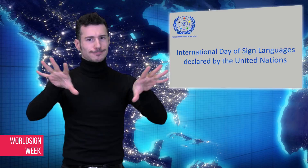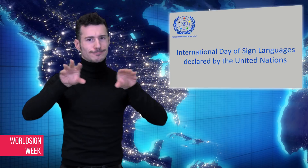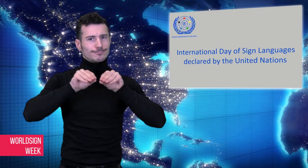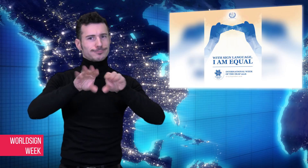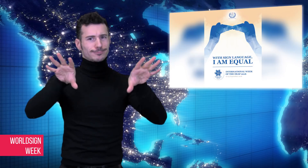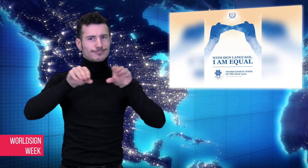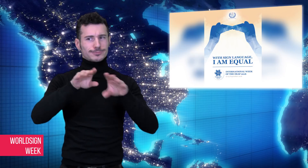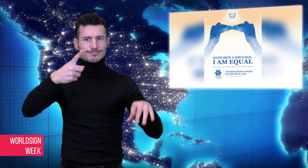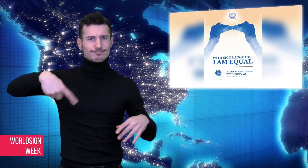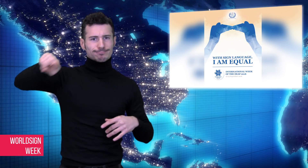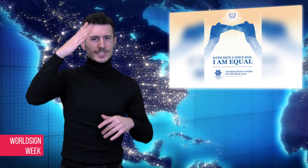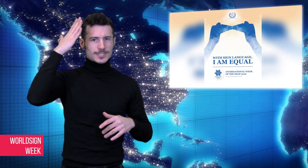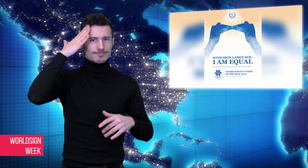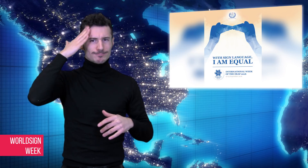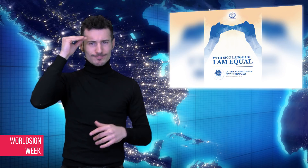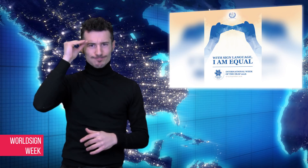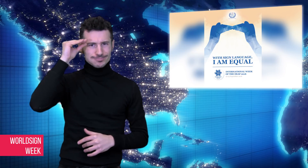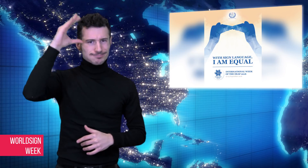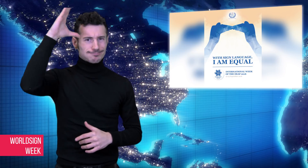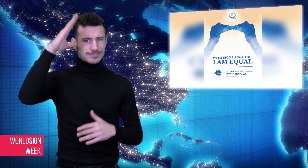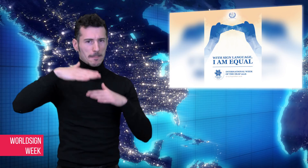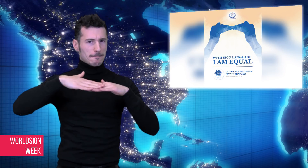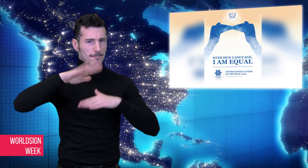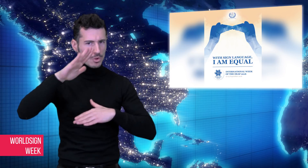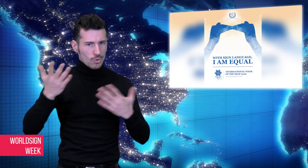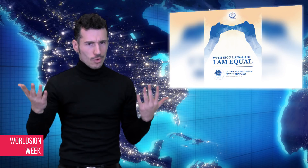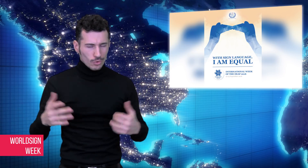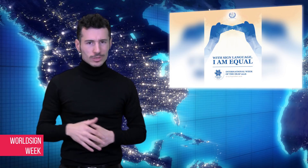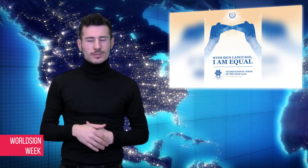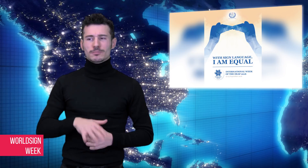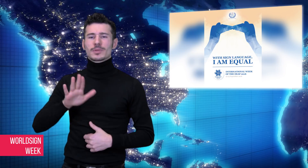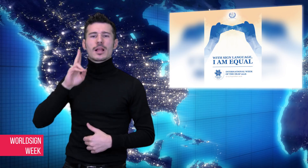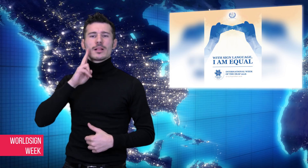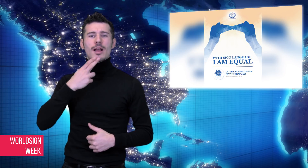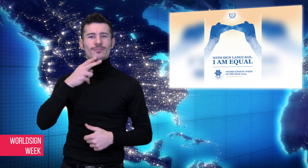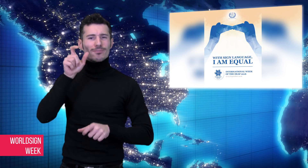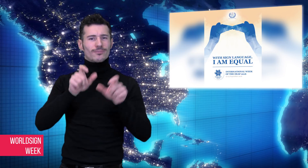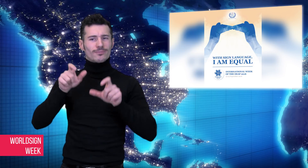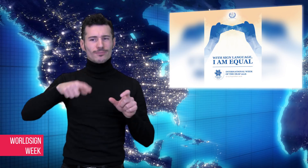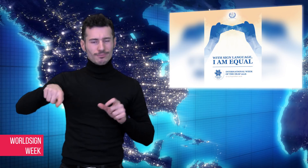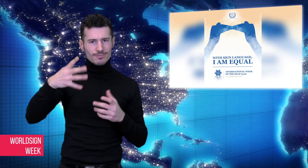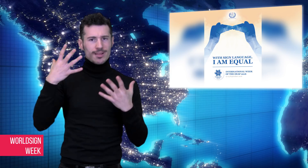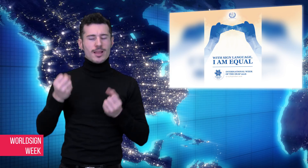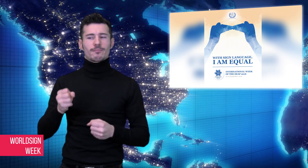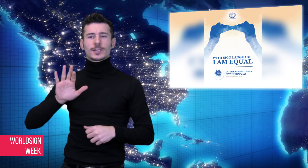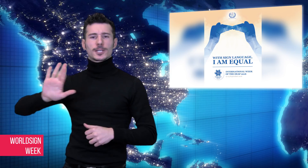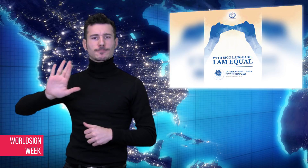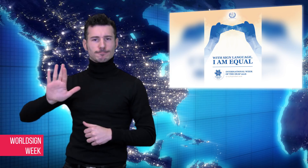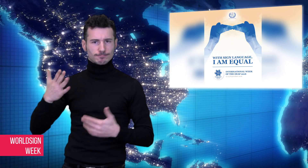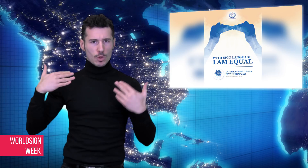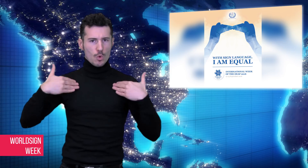culture would be promoted with increased awareness among and about